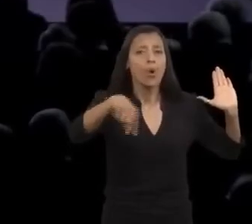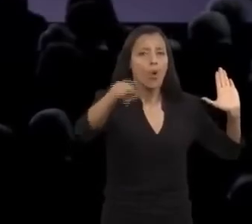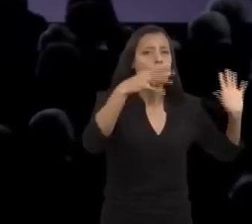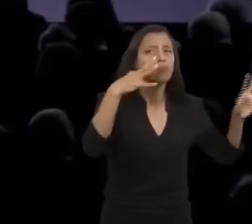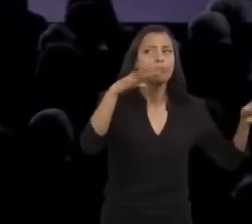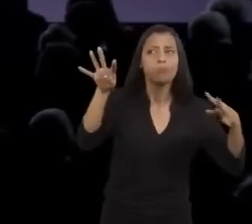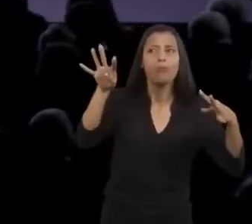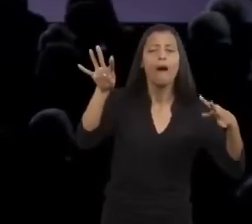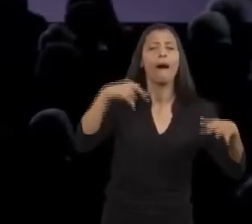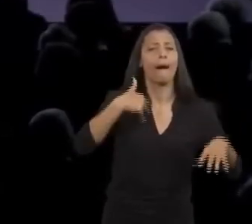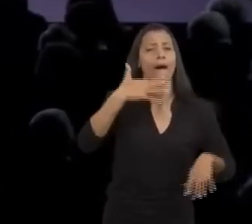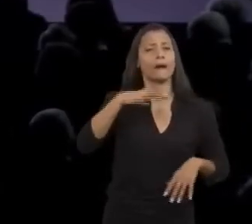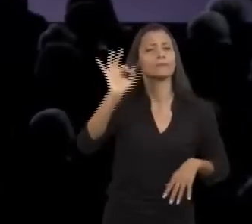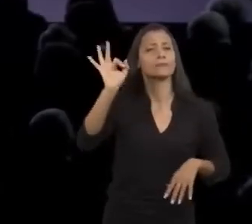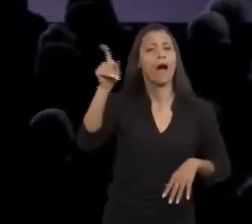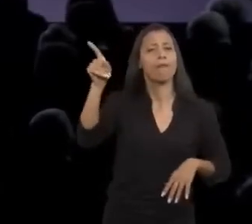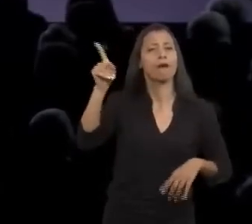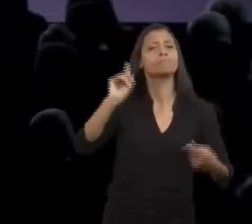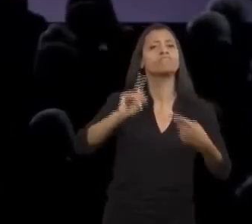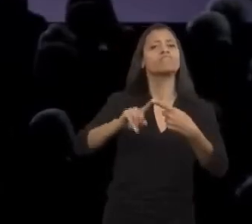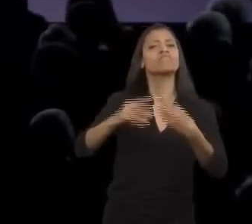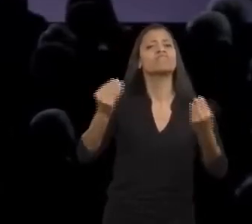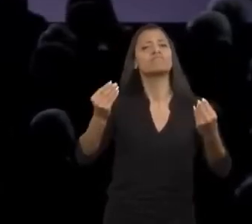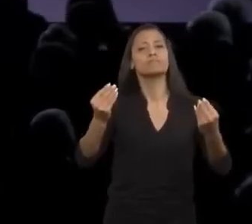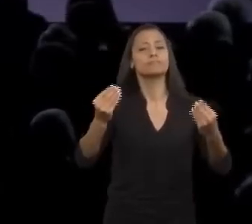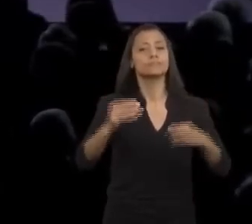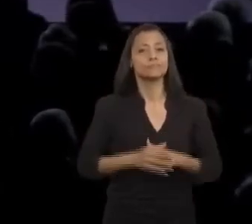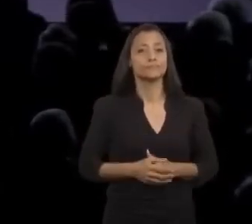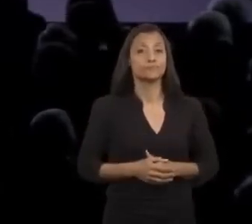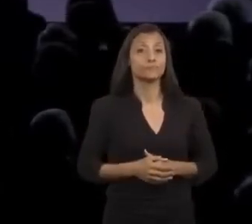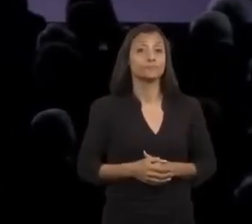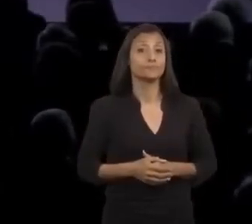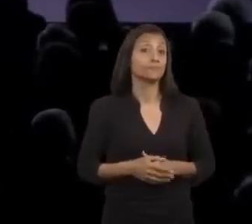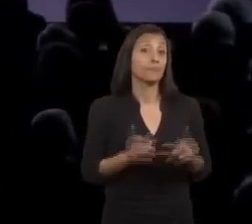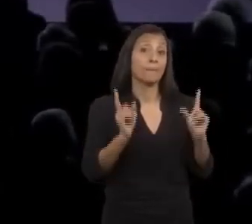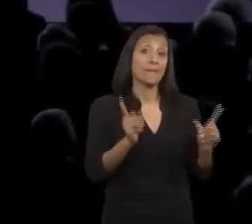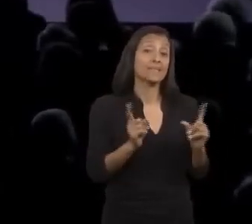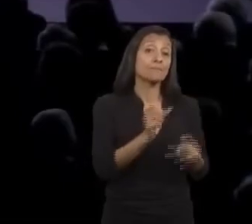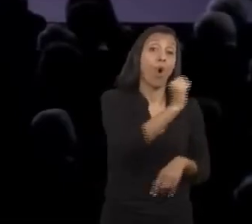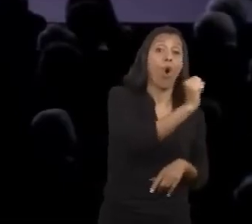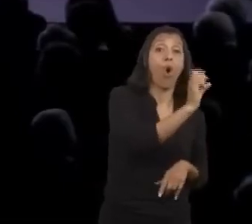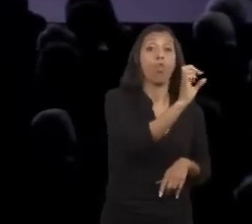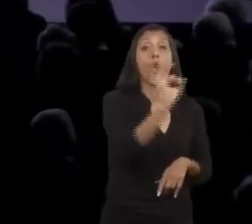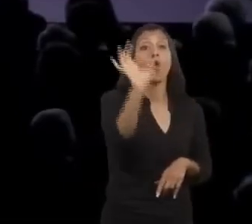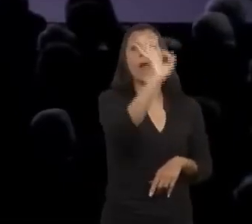you will have seen this relationship between what is the type of change